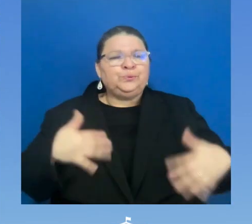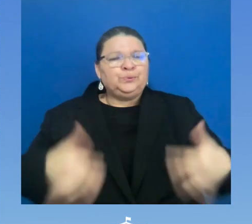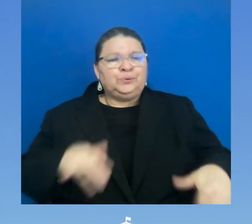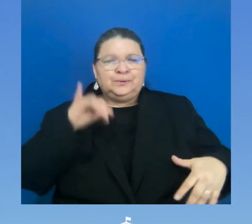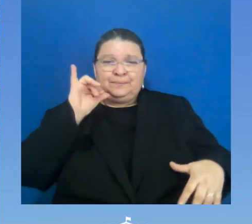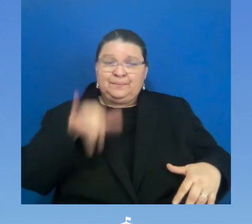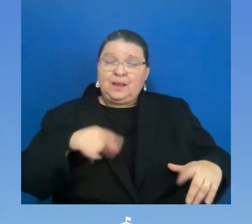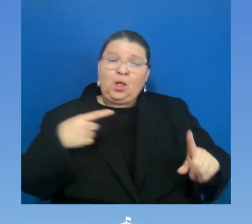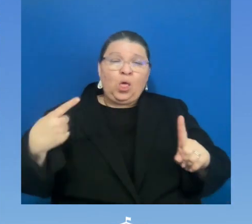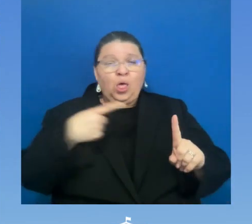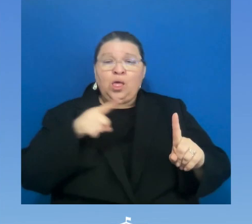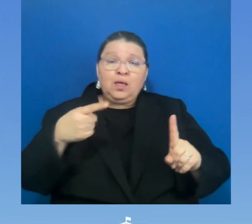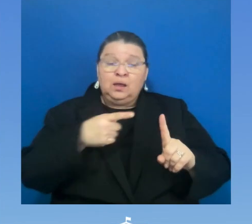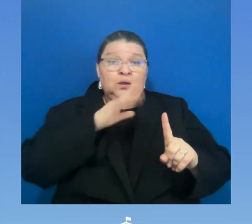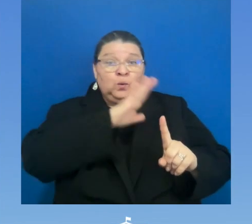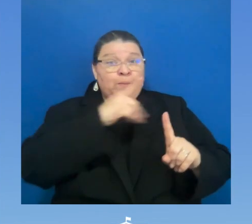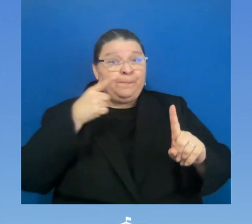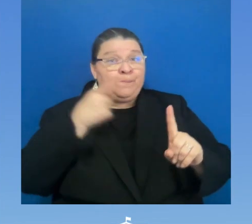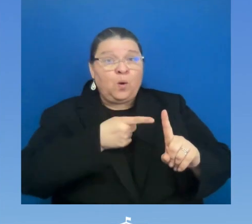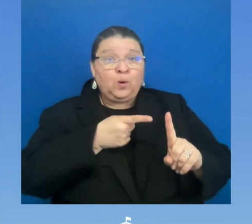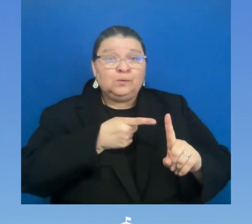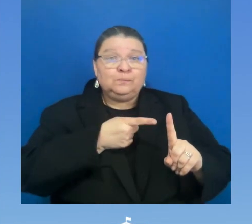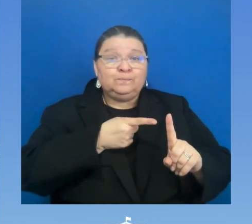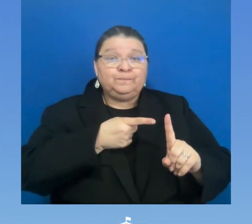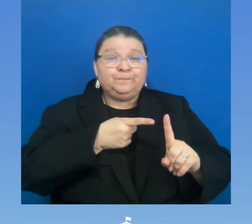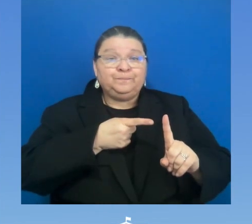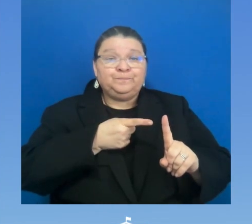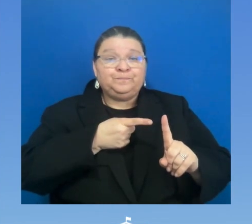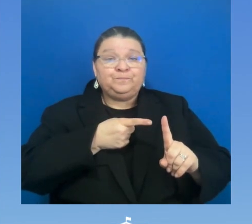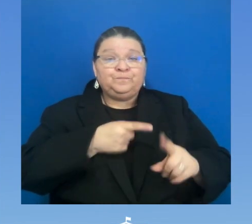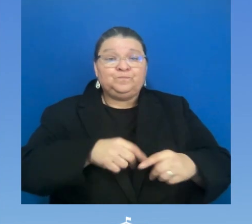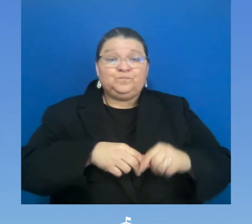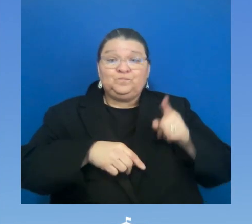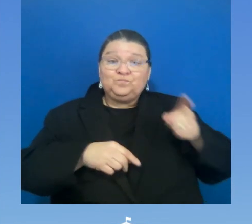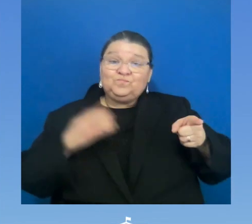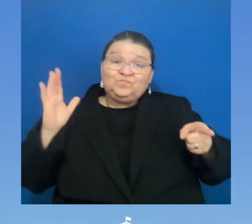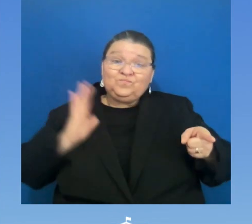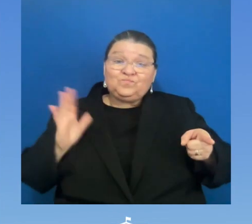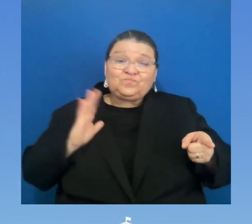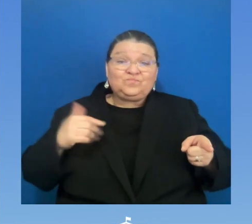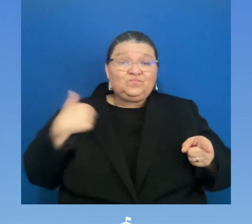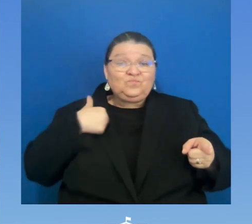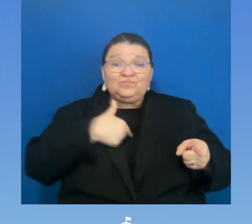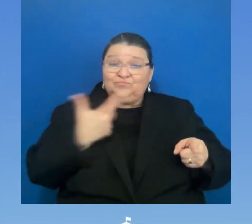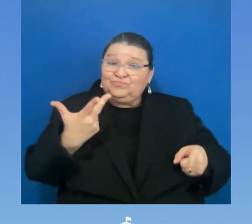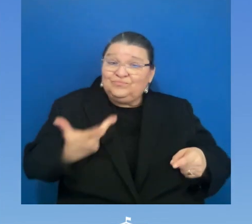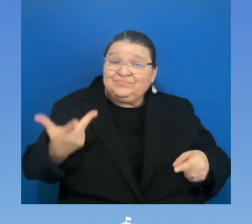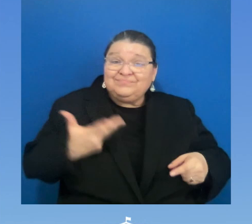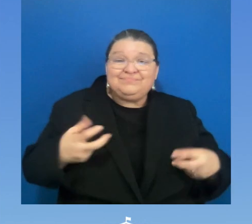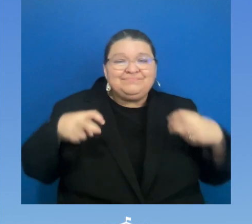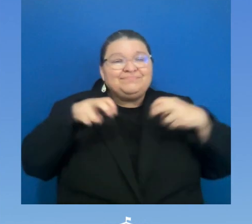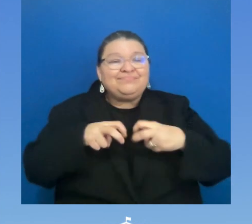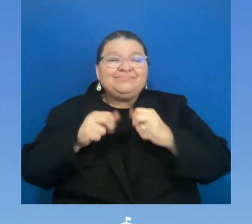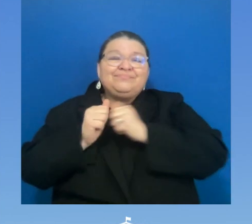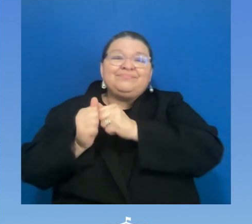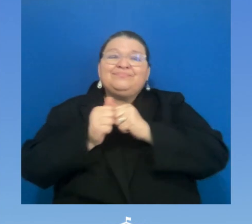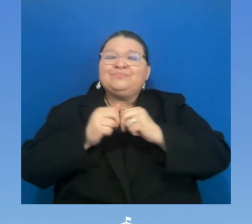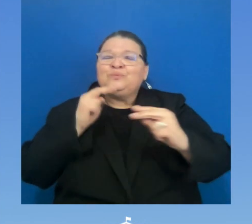I sat beside Jules and Bri when we were doing our CBA negotiations. And I don't think you can just sit on the outside